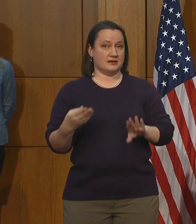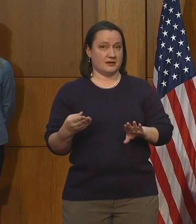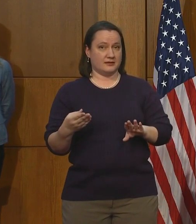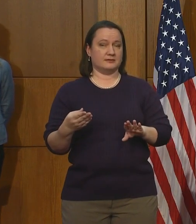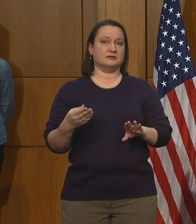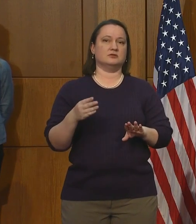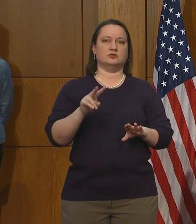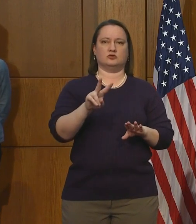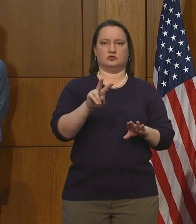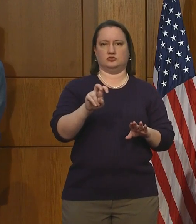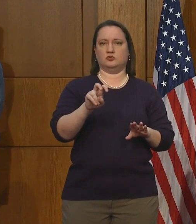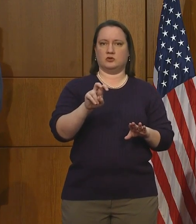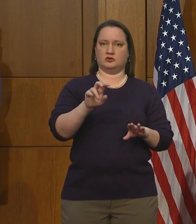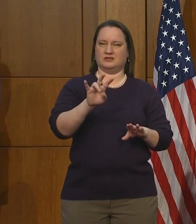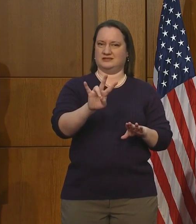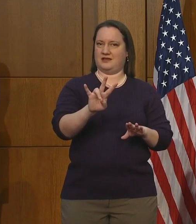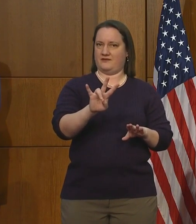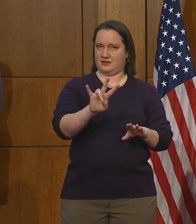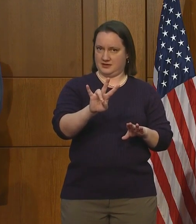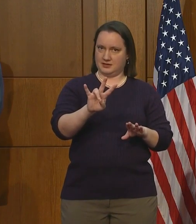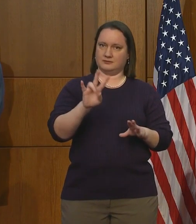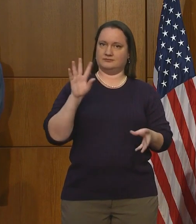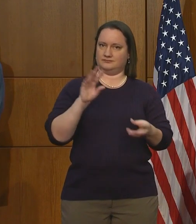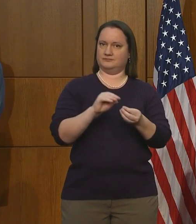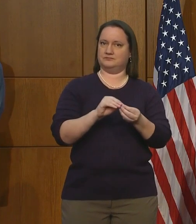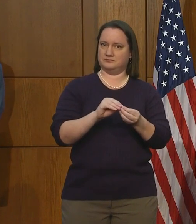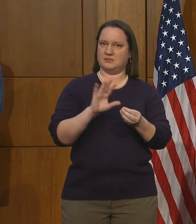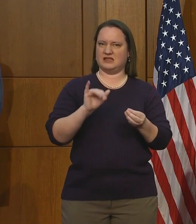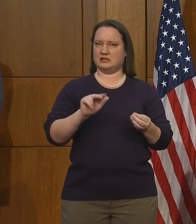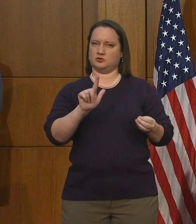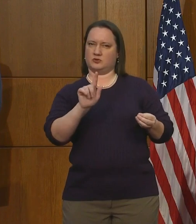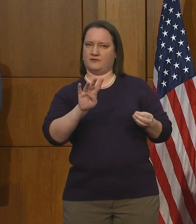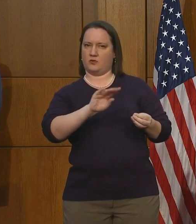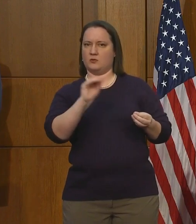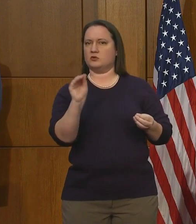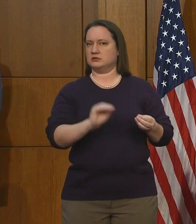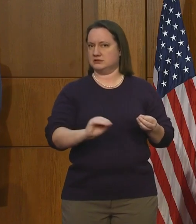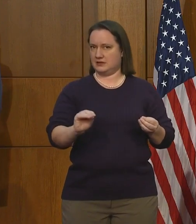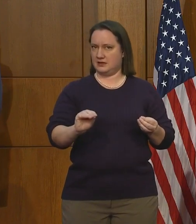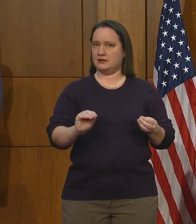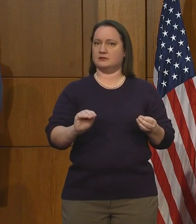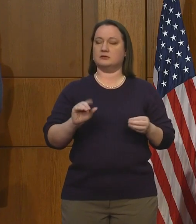OF THE CASES. DEATHS IN THE AFTERNOON MERICAN UP ELATION